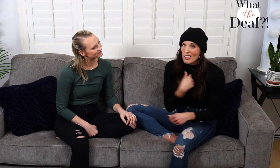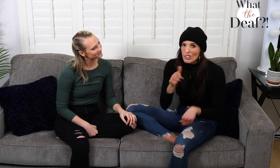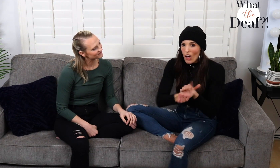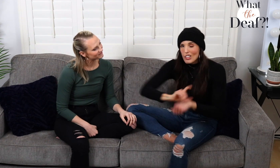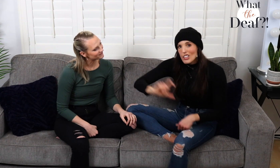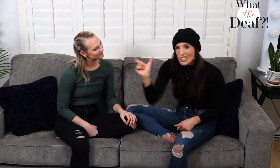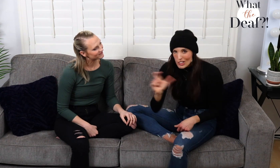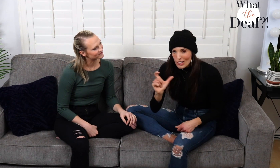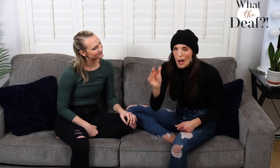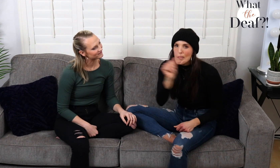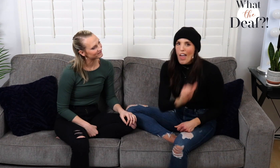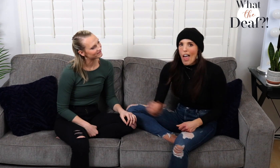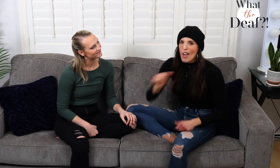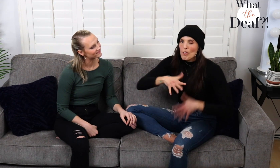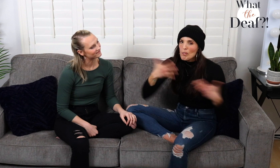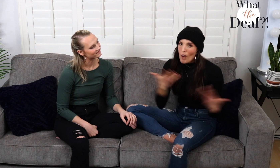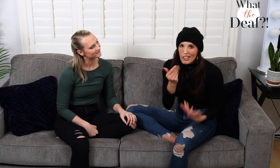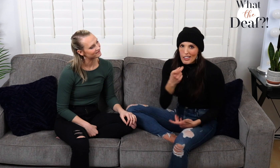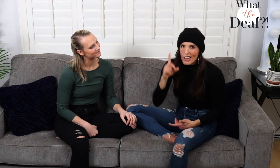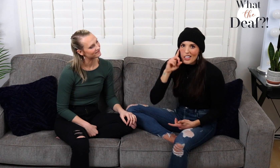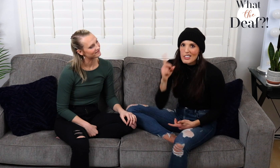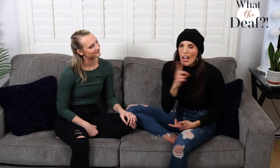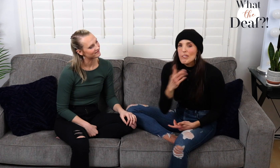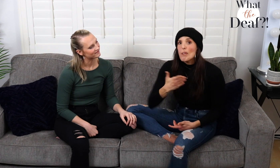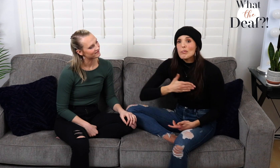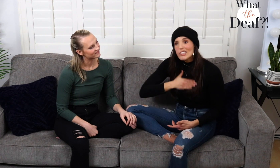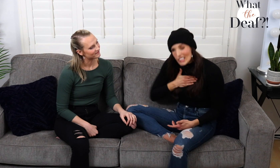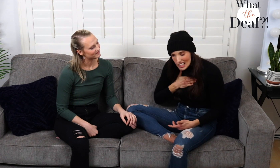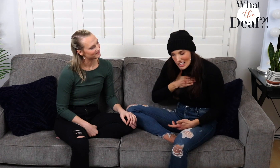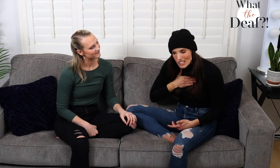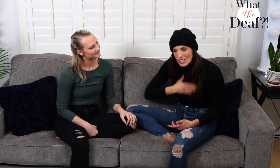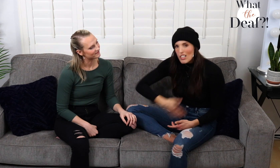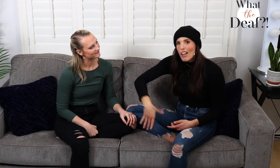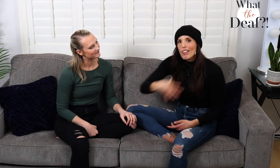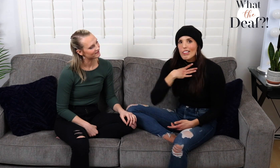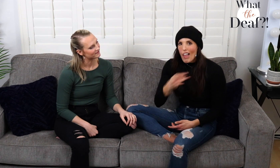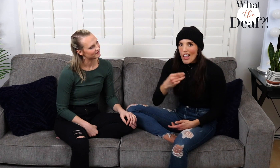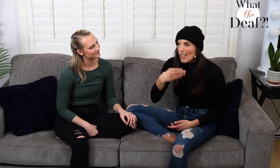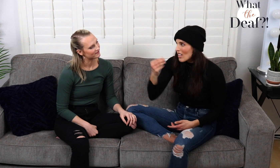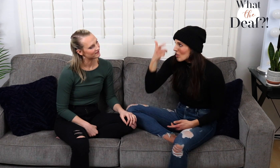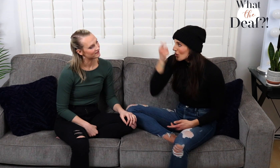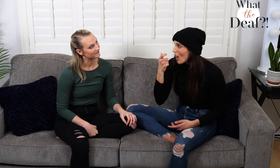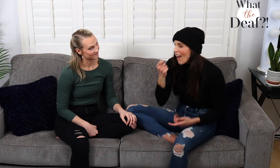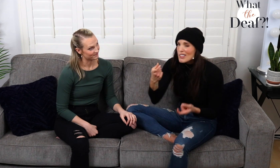us on Instagram: @WhatTheDeaf and please like and subscribe!